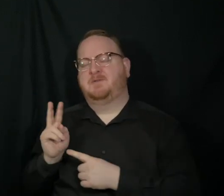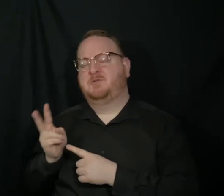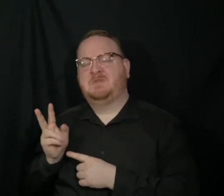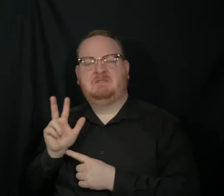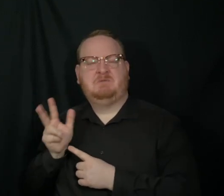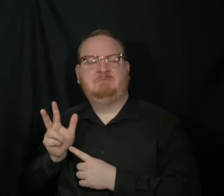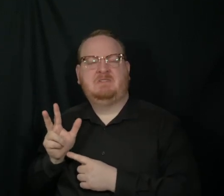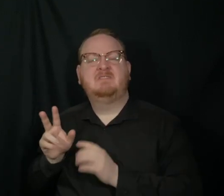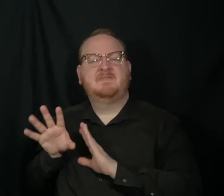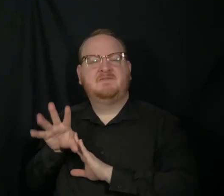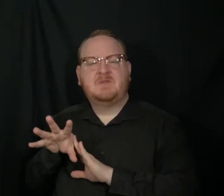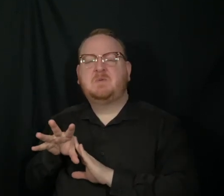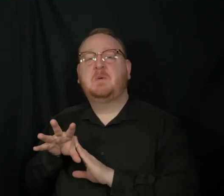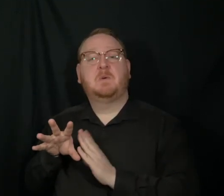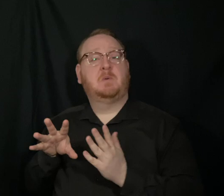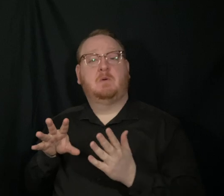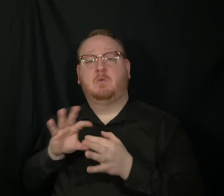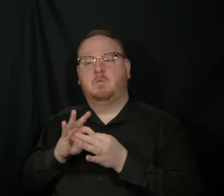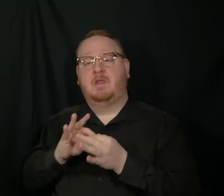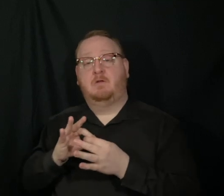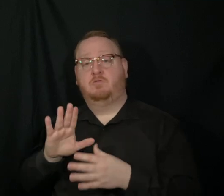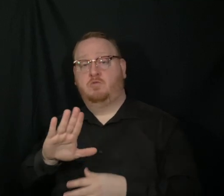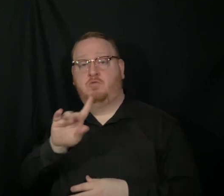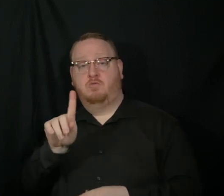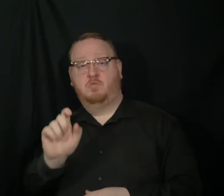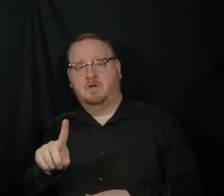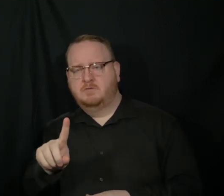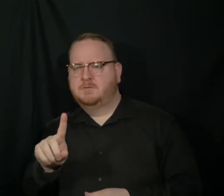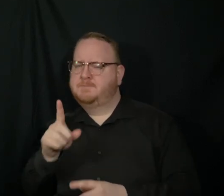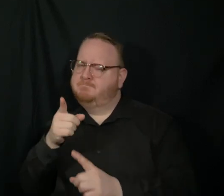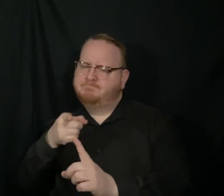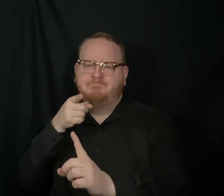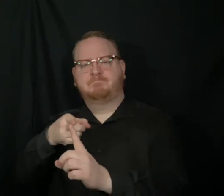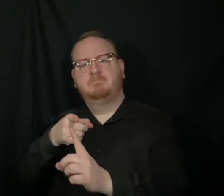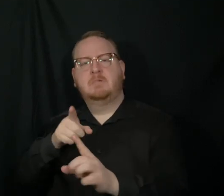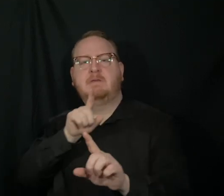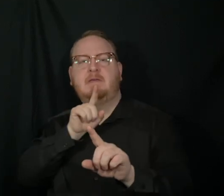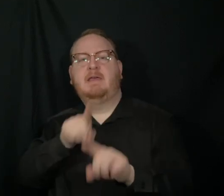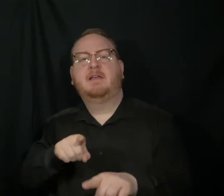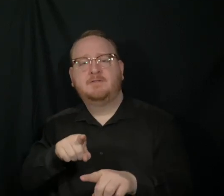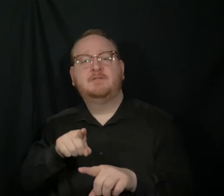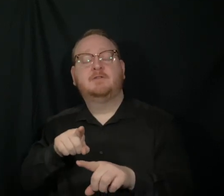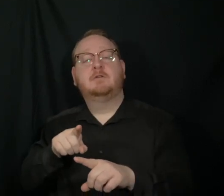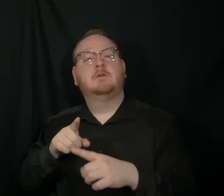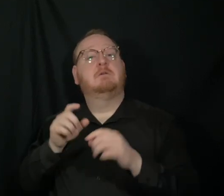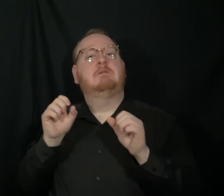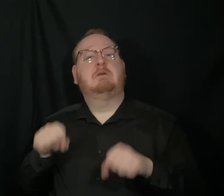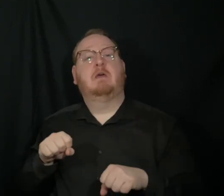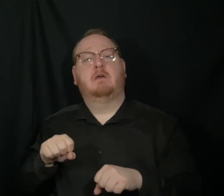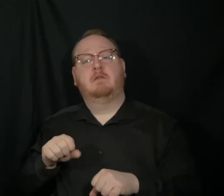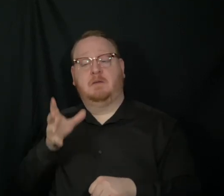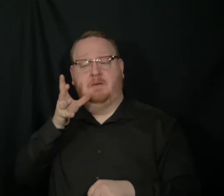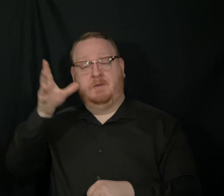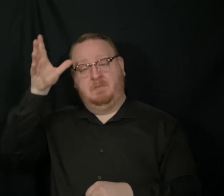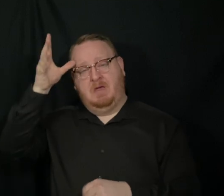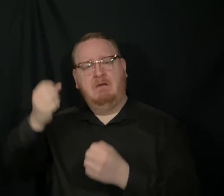questions that could help improve our parents skills as advocates, but ultimately help our kids become better advocates.